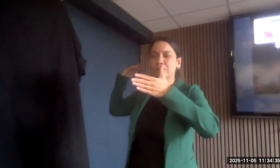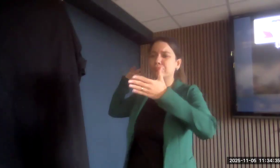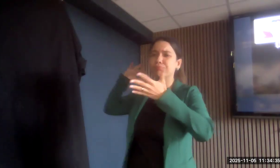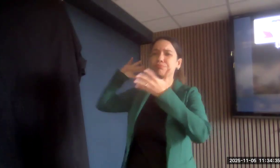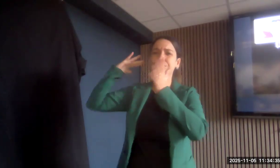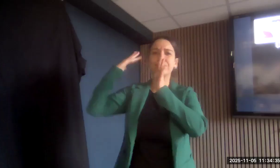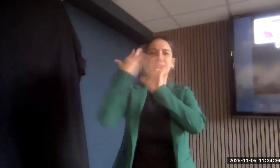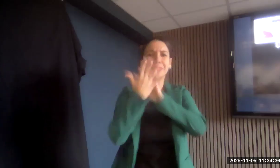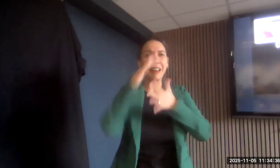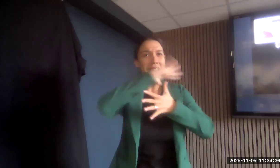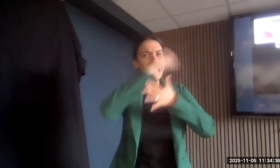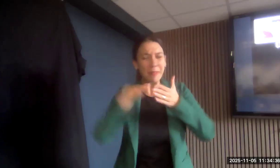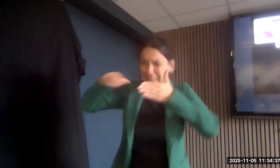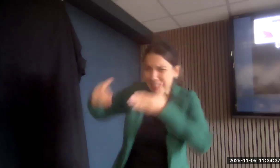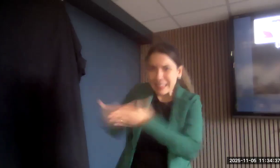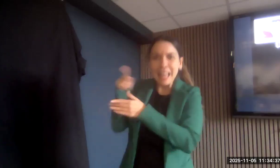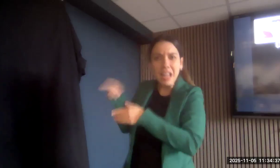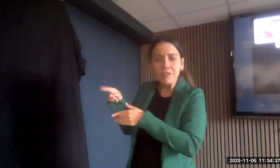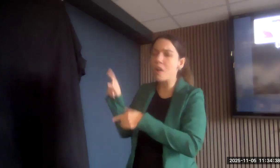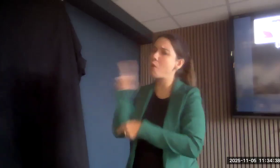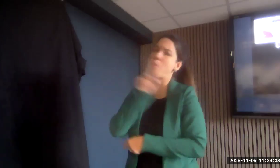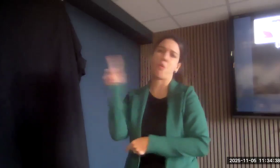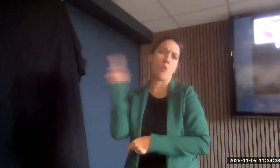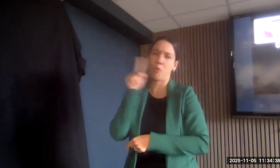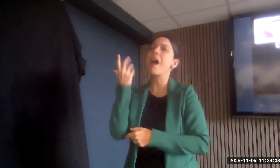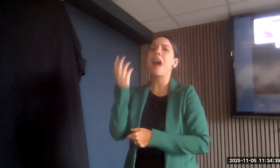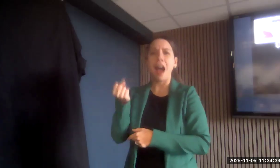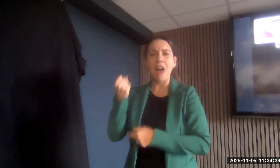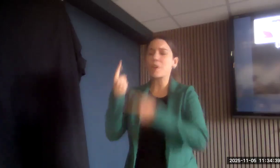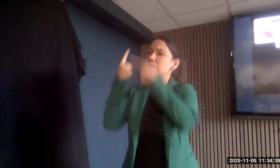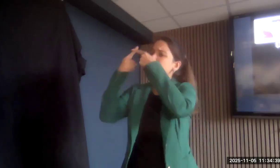So I've been looking at the narrative history of Libras, Brazilian Sign Language